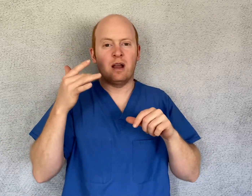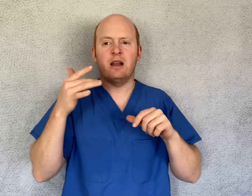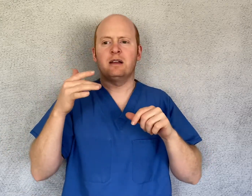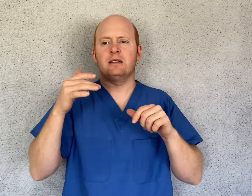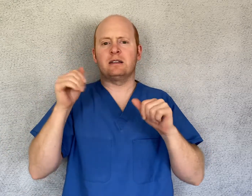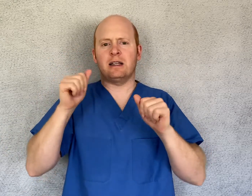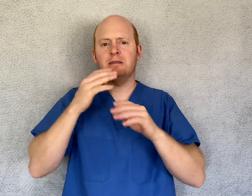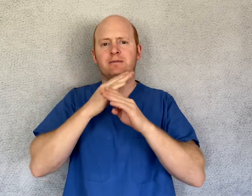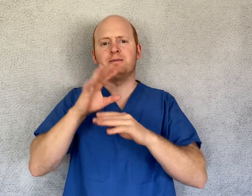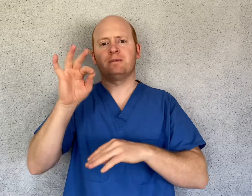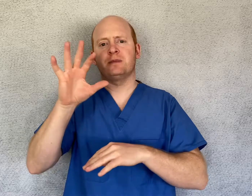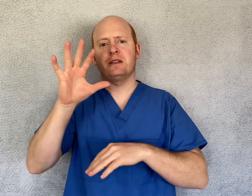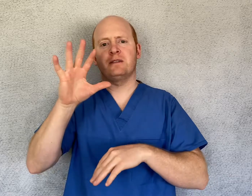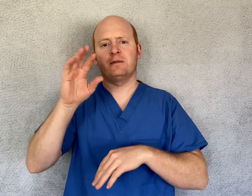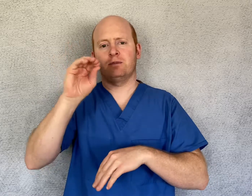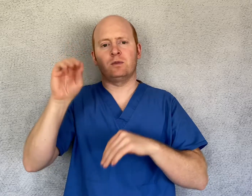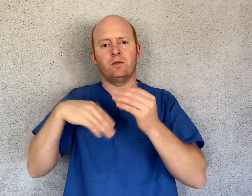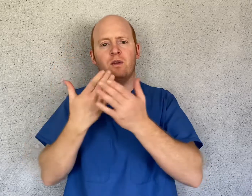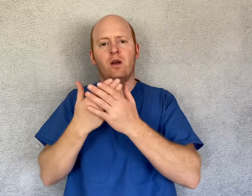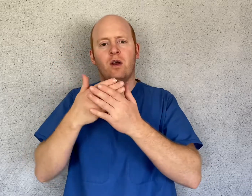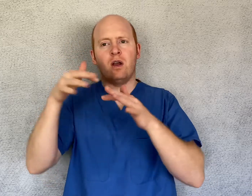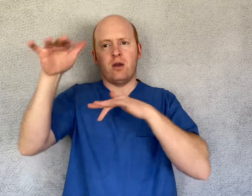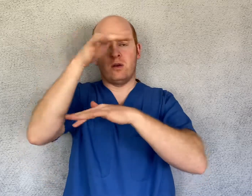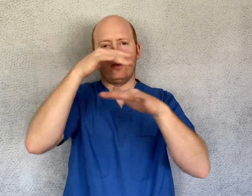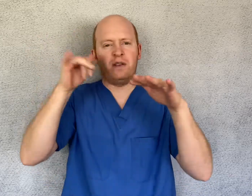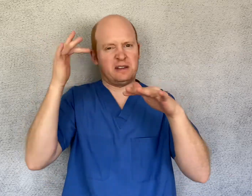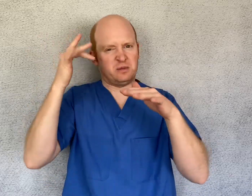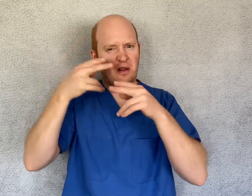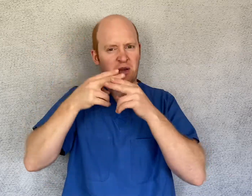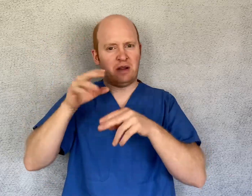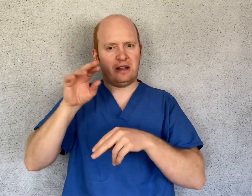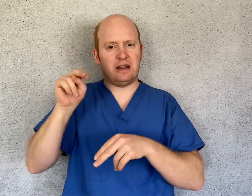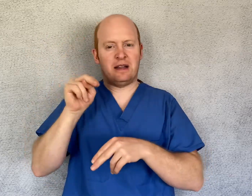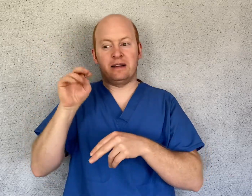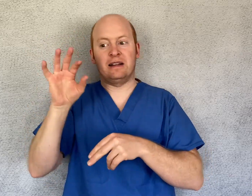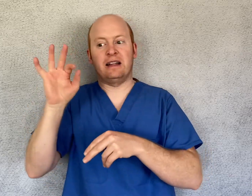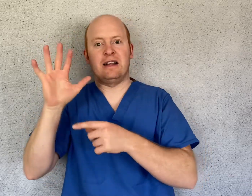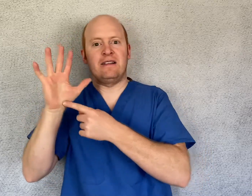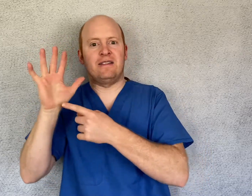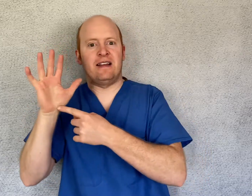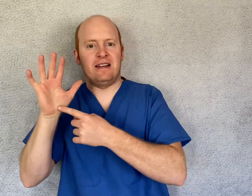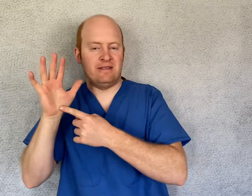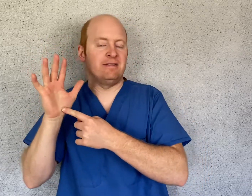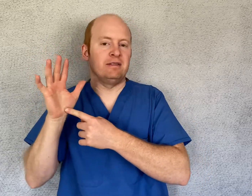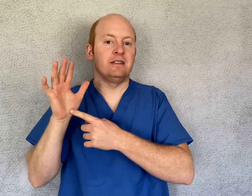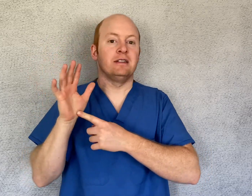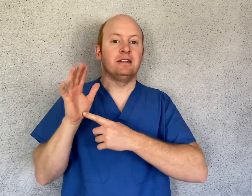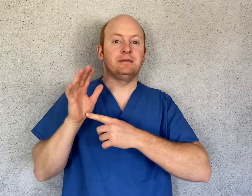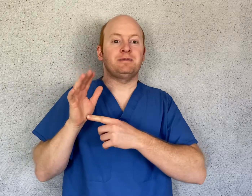They can filter 95% of the particles in the air, hence the name, N95.